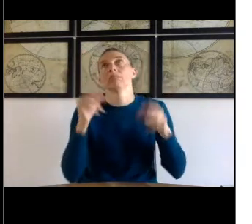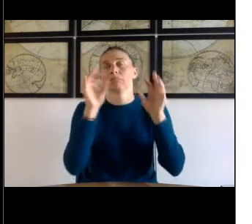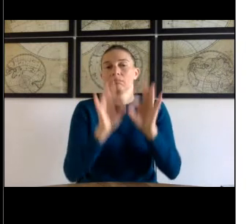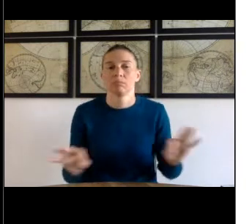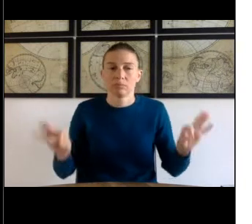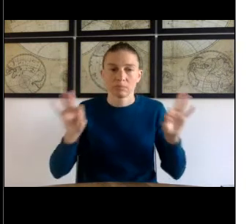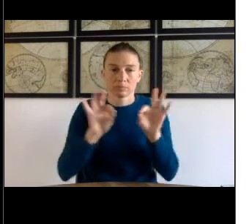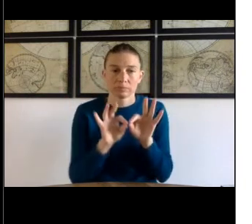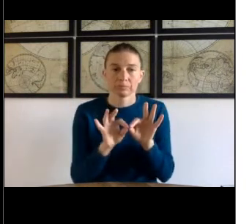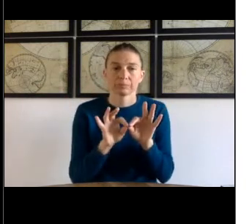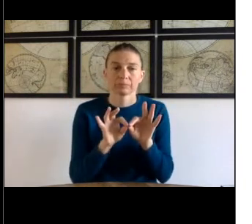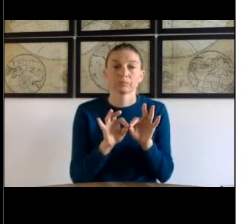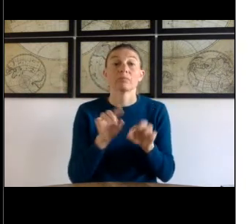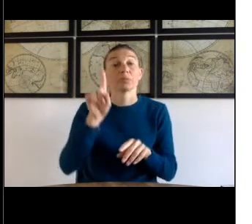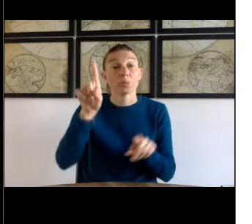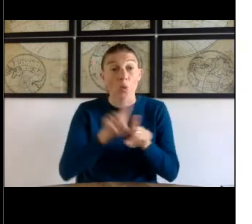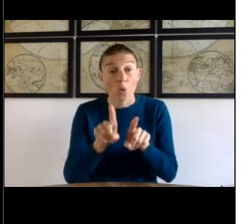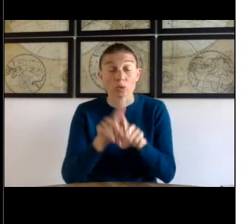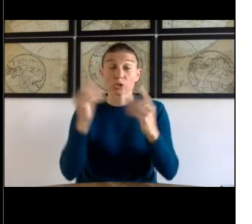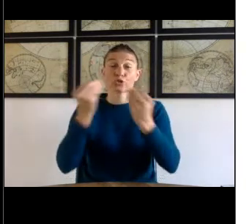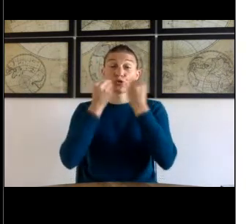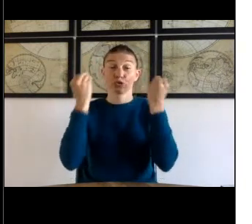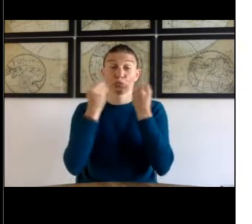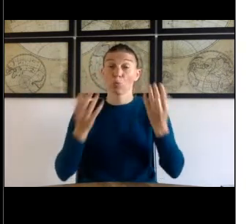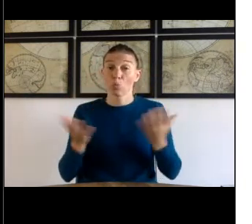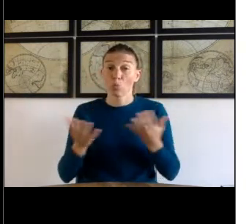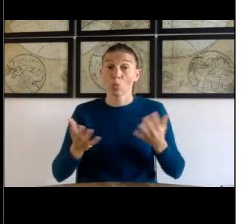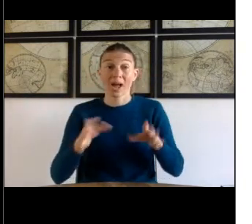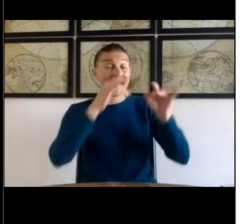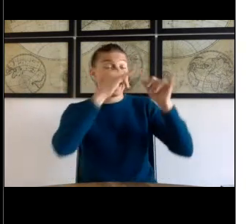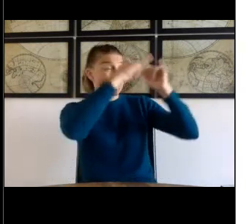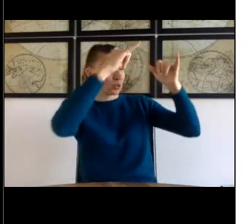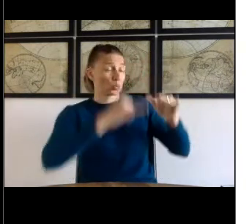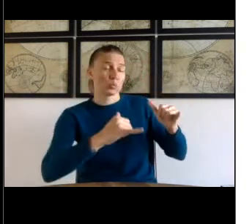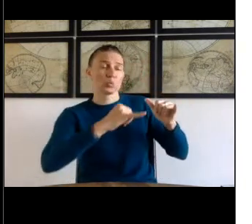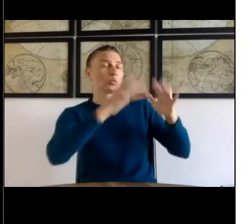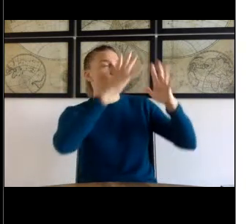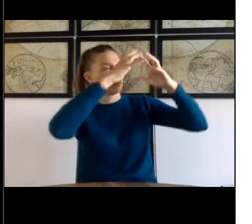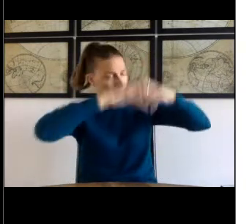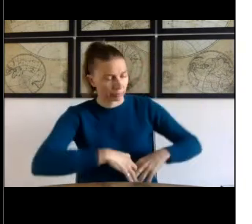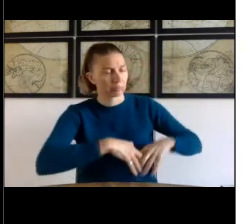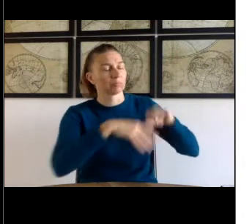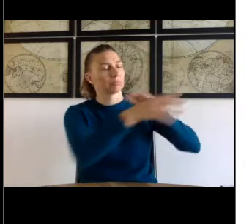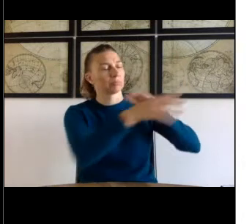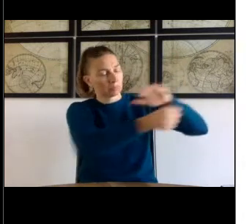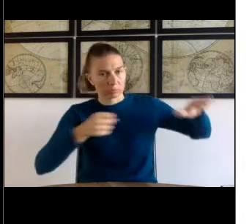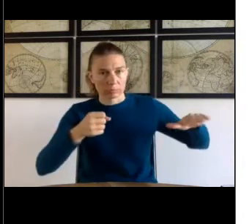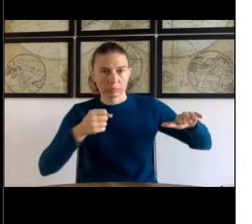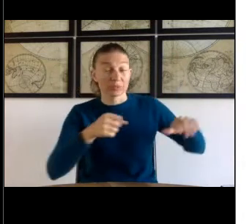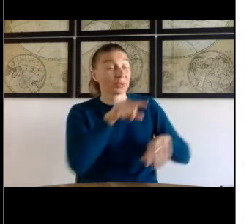in deinstitutionalization to include this knowledge into our practices.